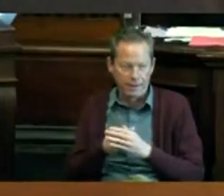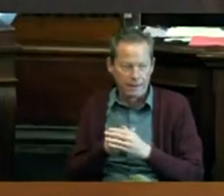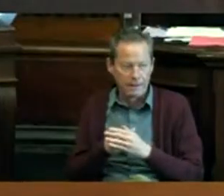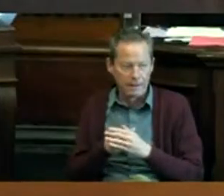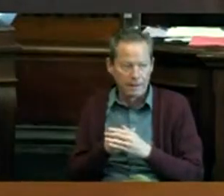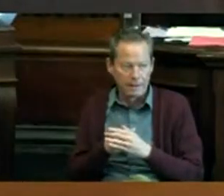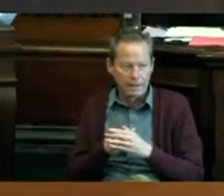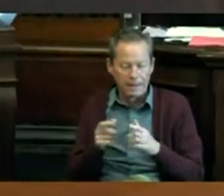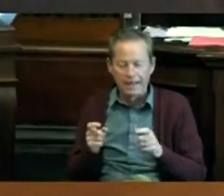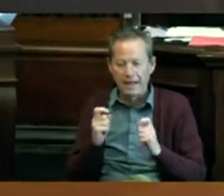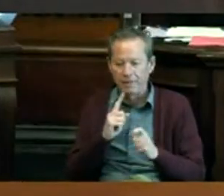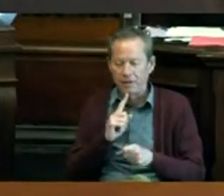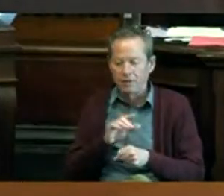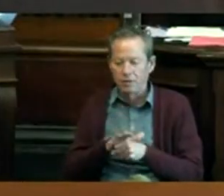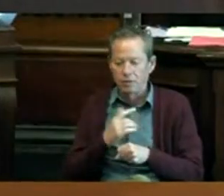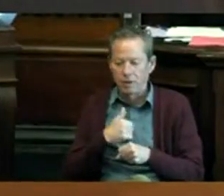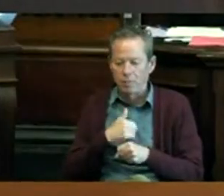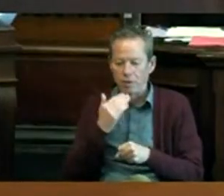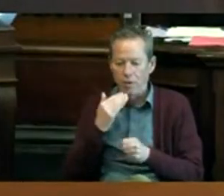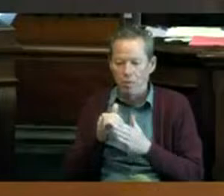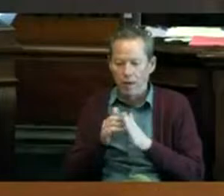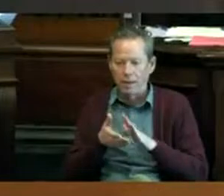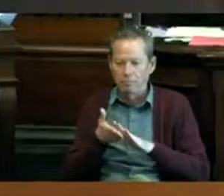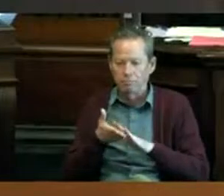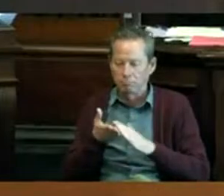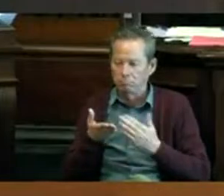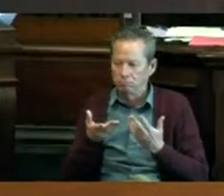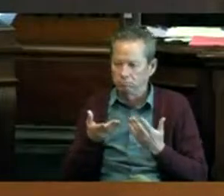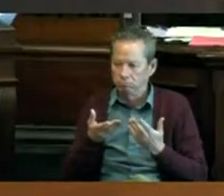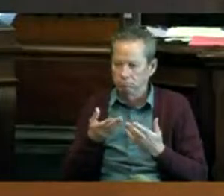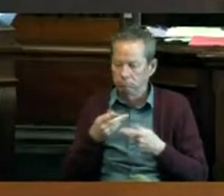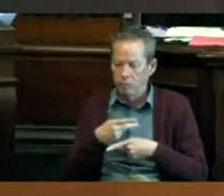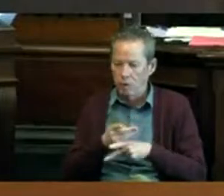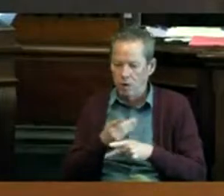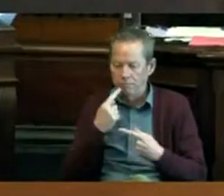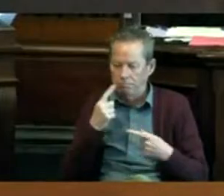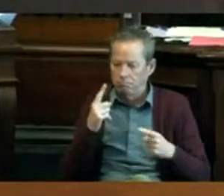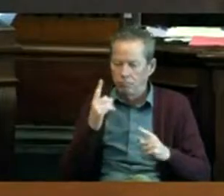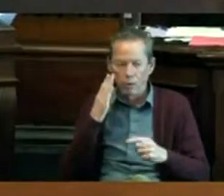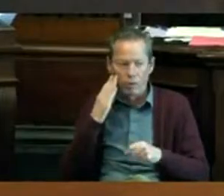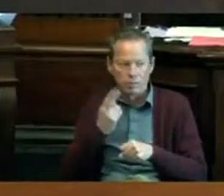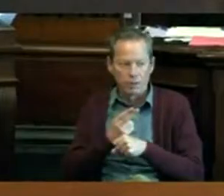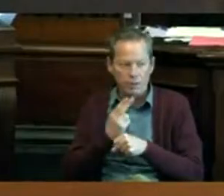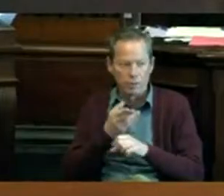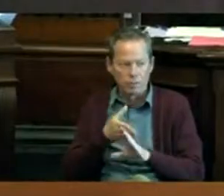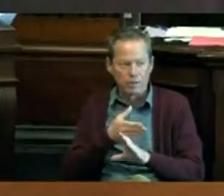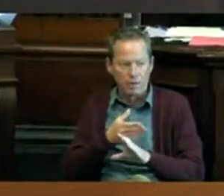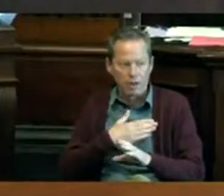very widely known in the market, to the extent that gave us the